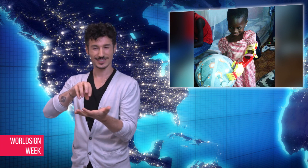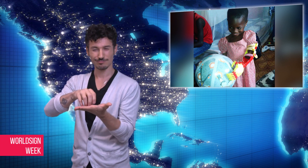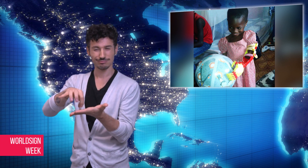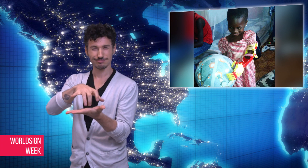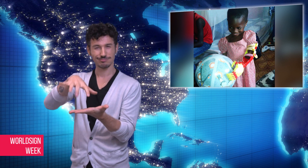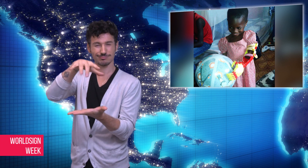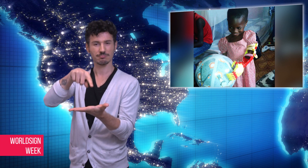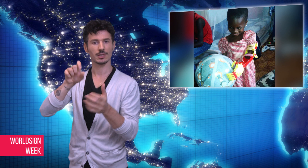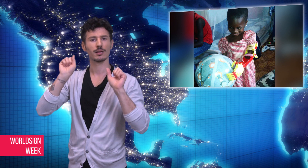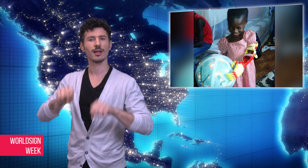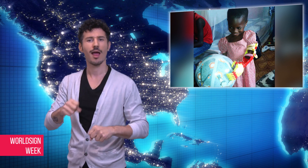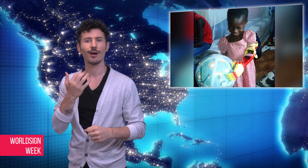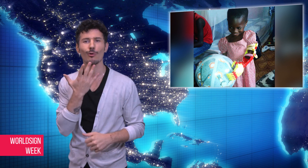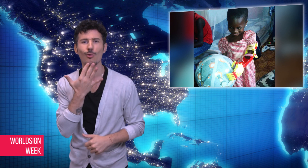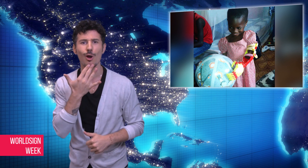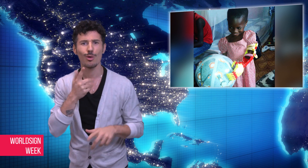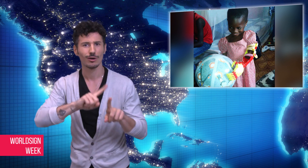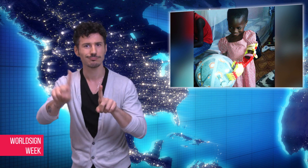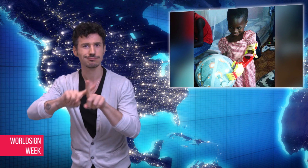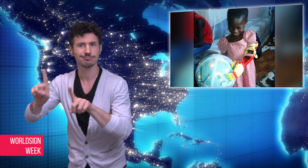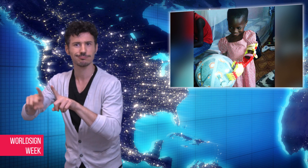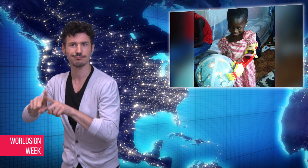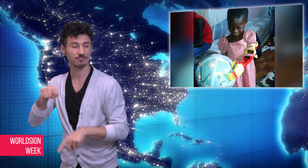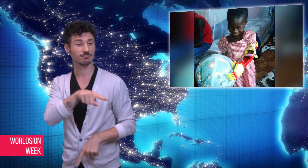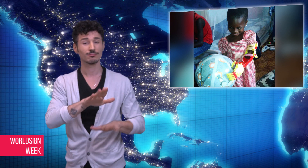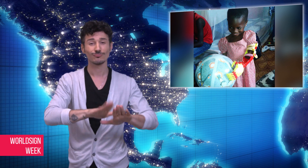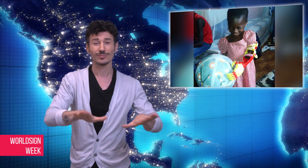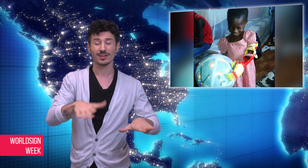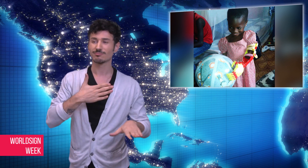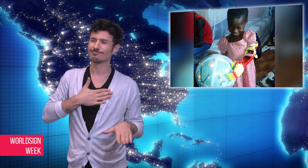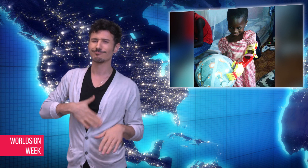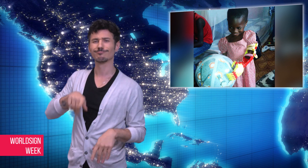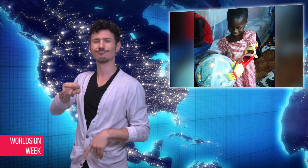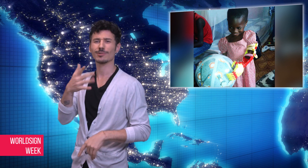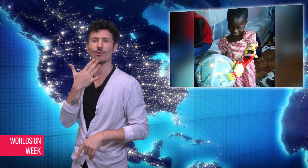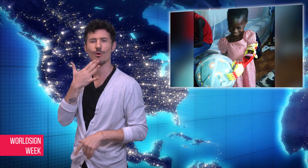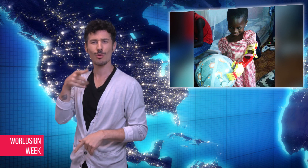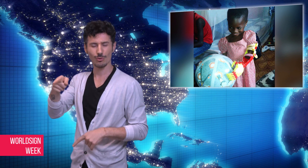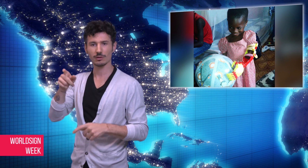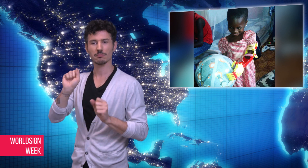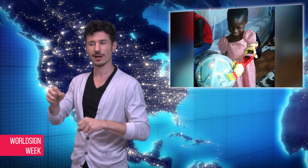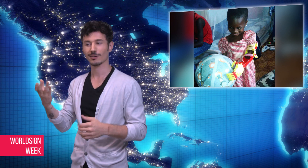prosthetics were custom made with vibrant colours